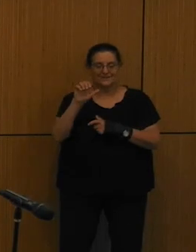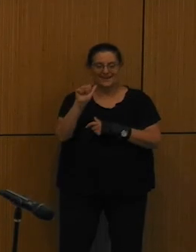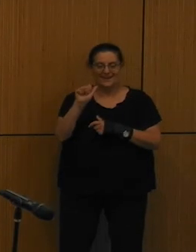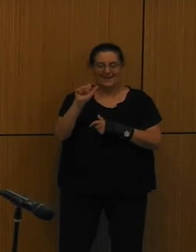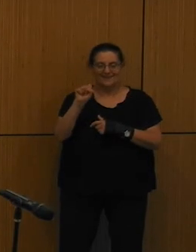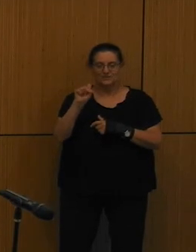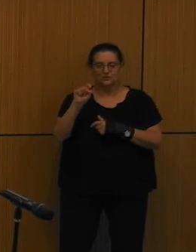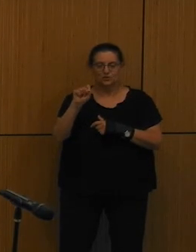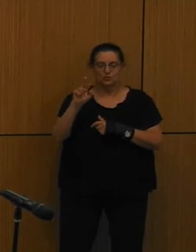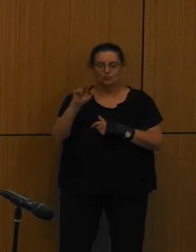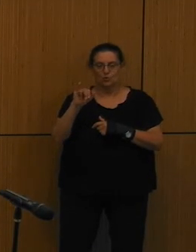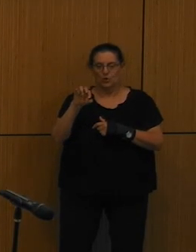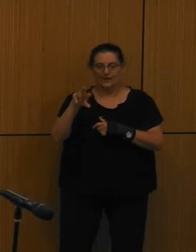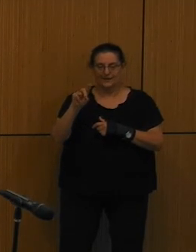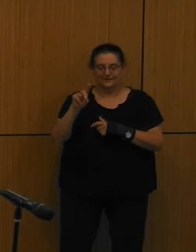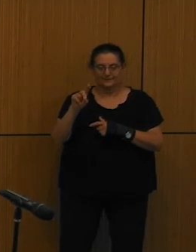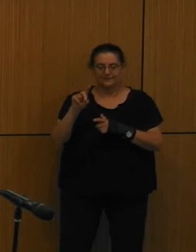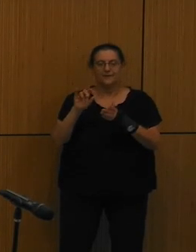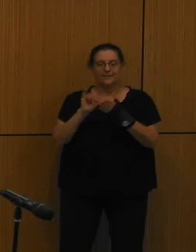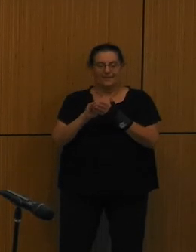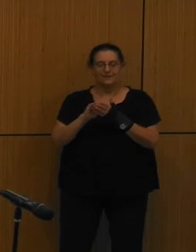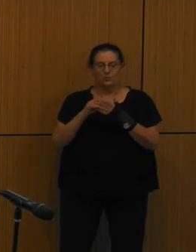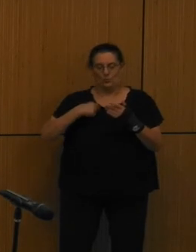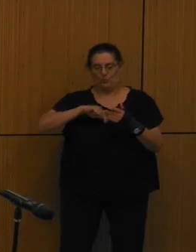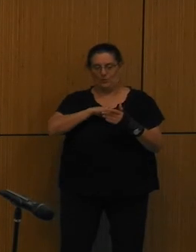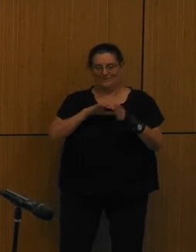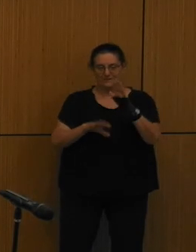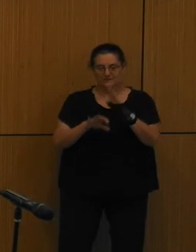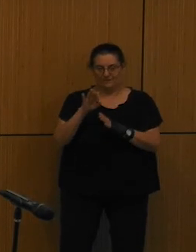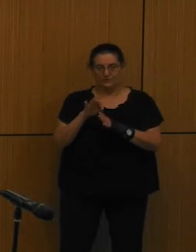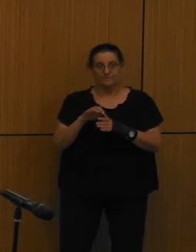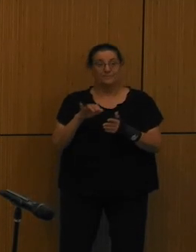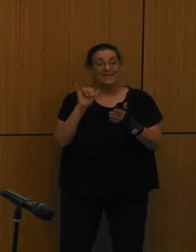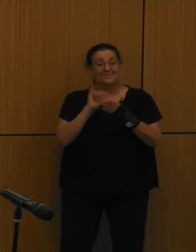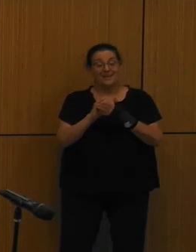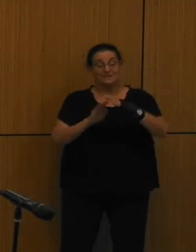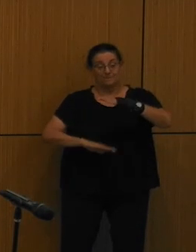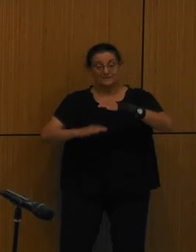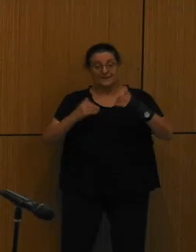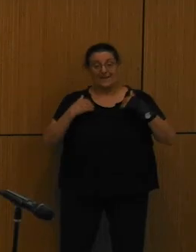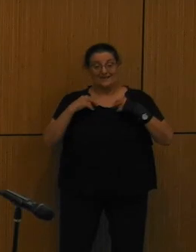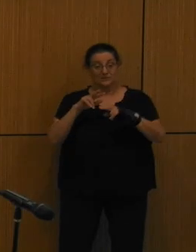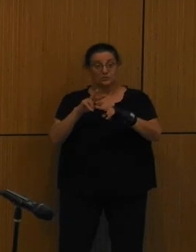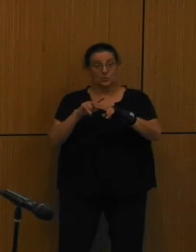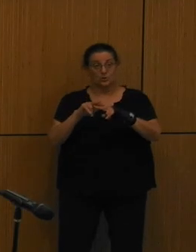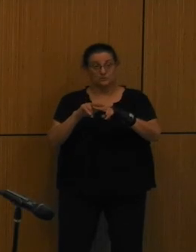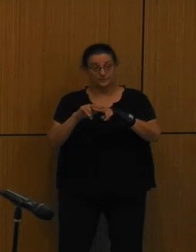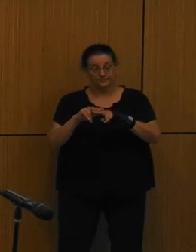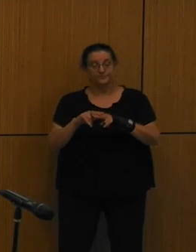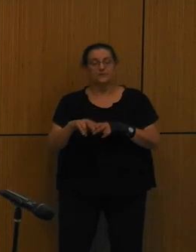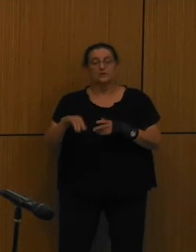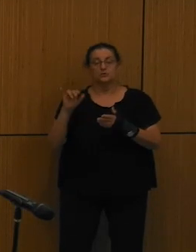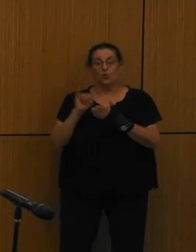Now, this is essentially a basalt. So the asteroid Vesta,